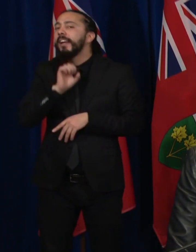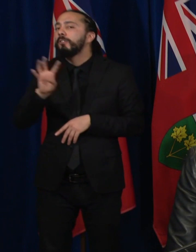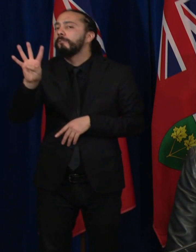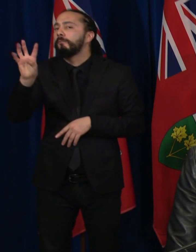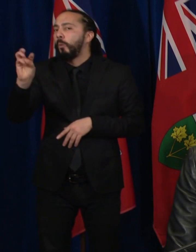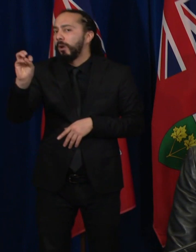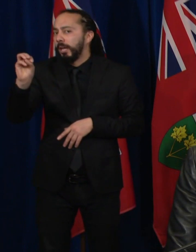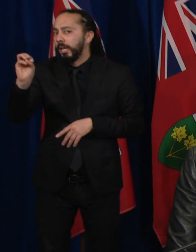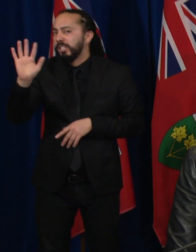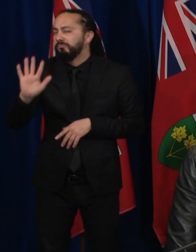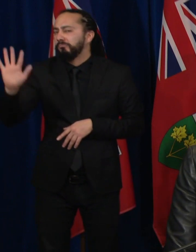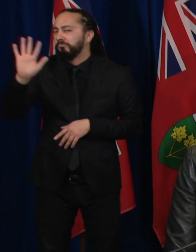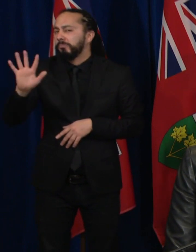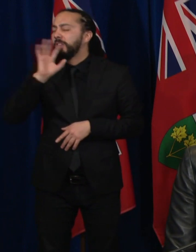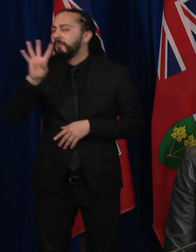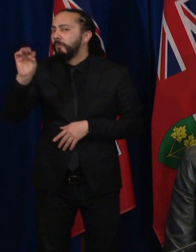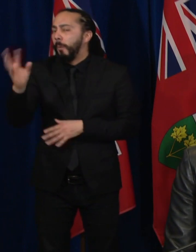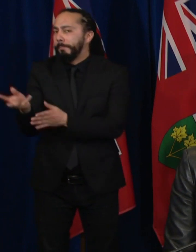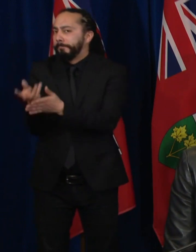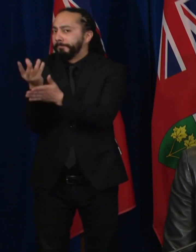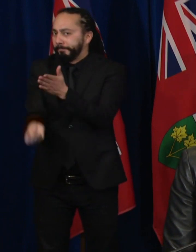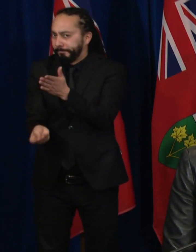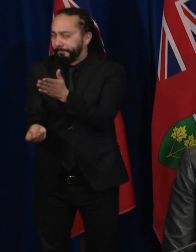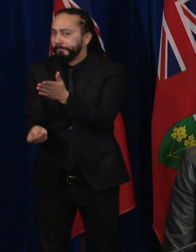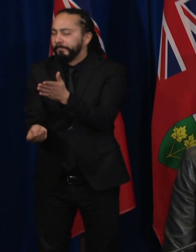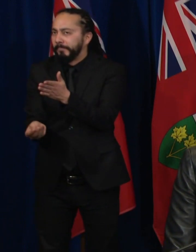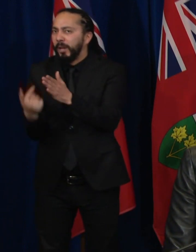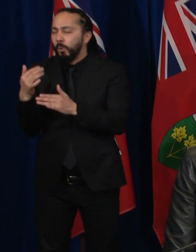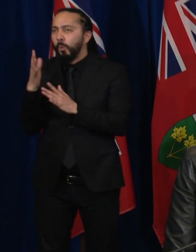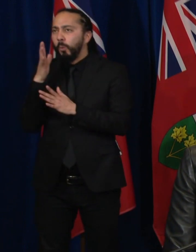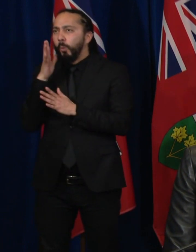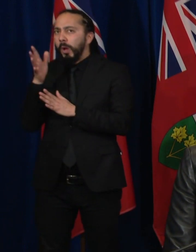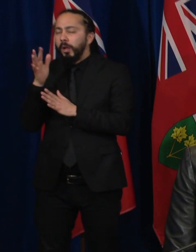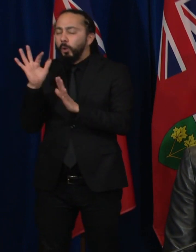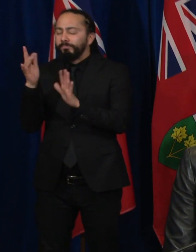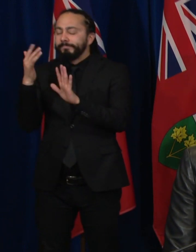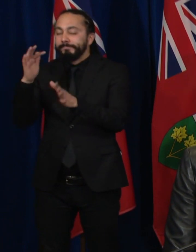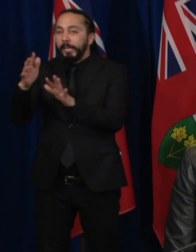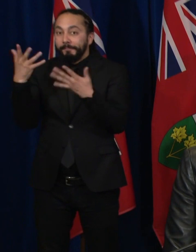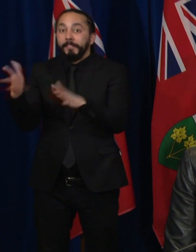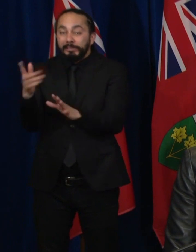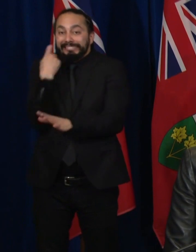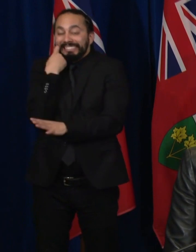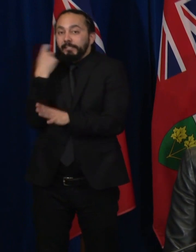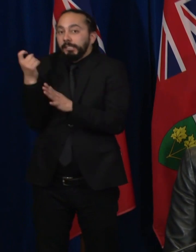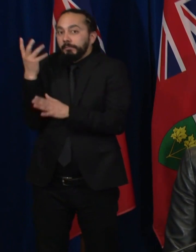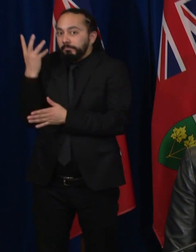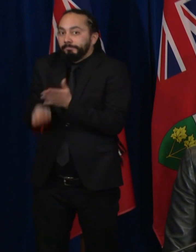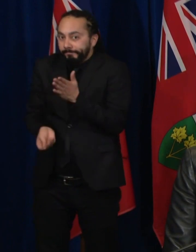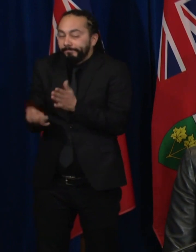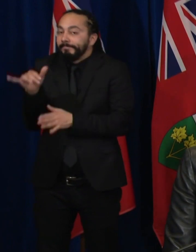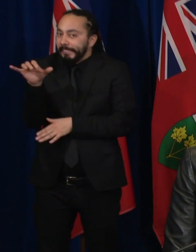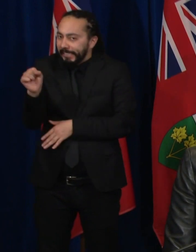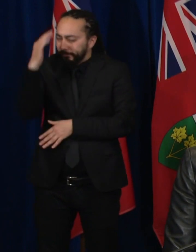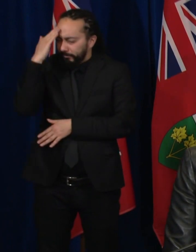may have passed away, that has passed away, I should say. I'm sorry. But